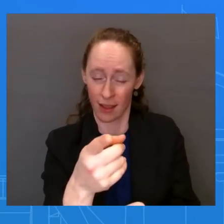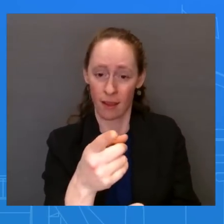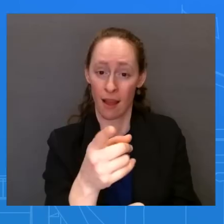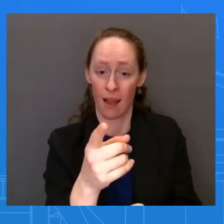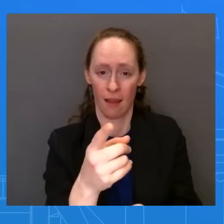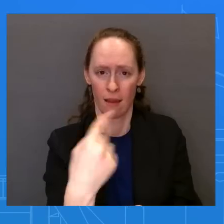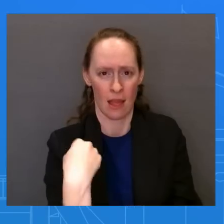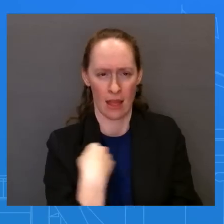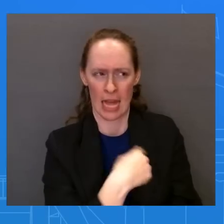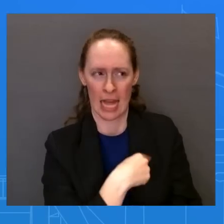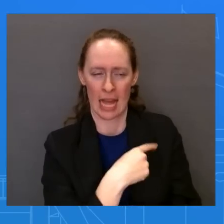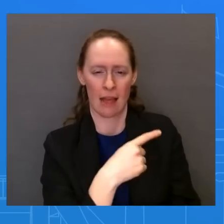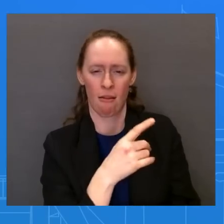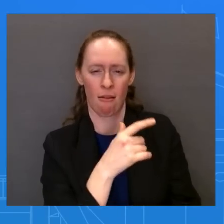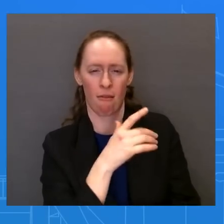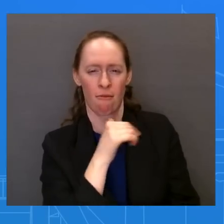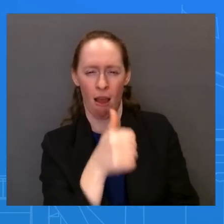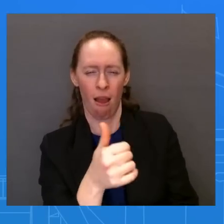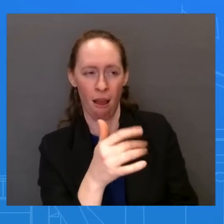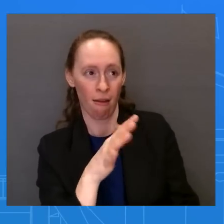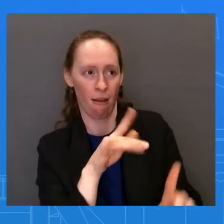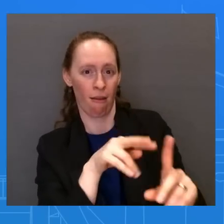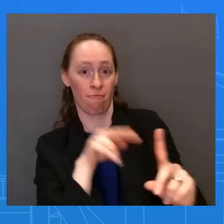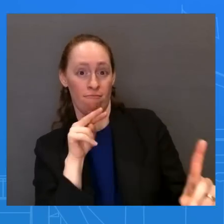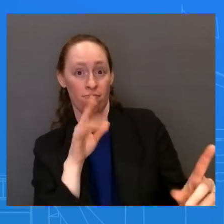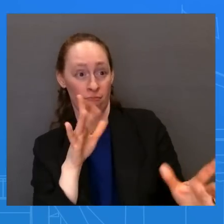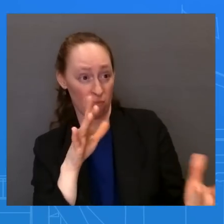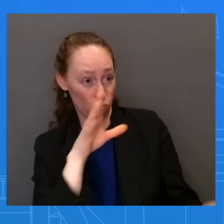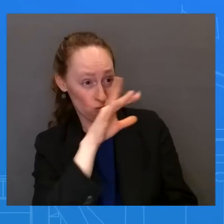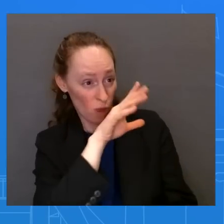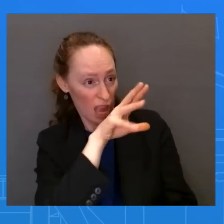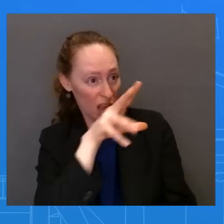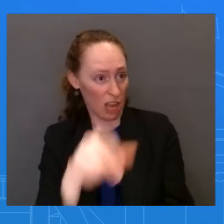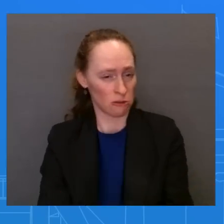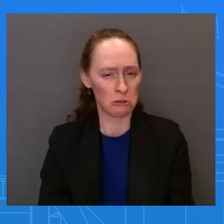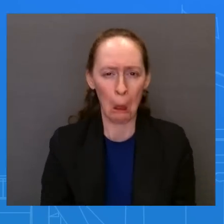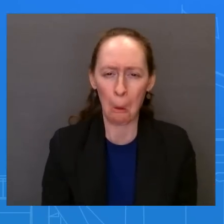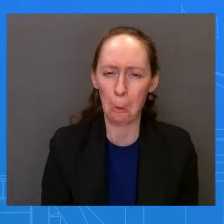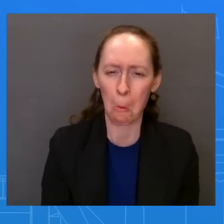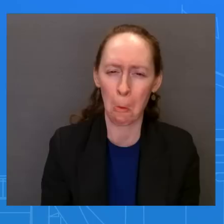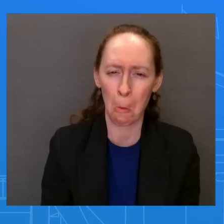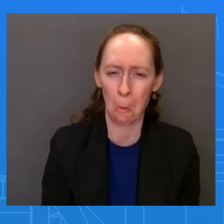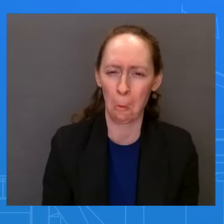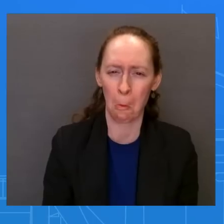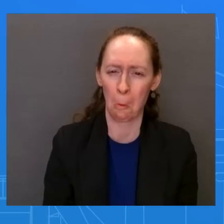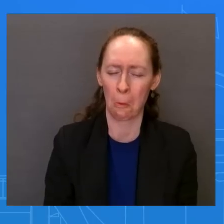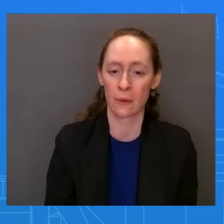and that's what the data points are proving. With CPI today, the consumer -- not CPI -- the PPI today,